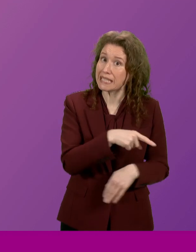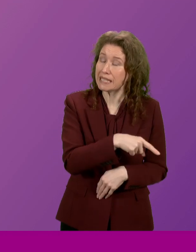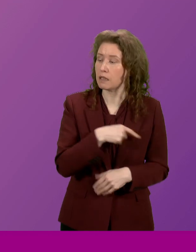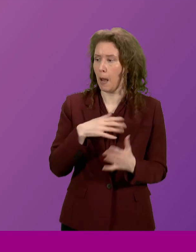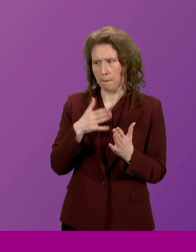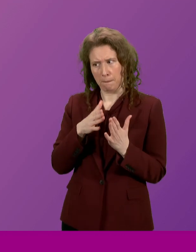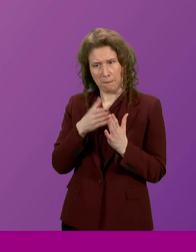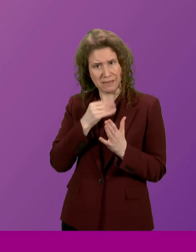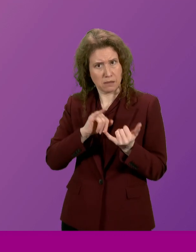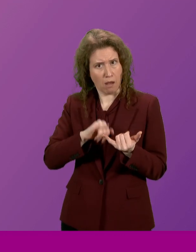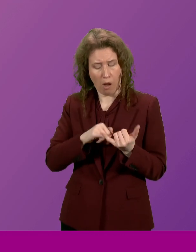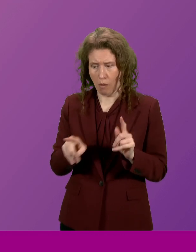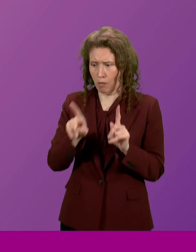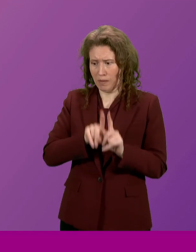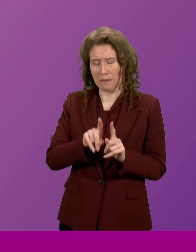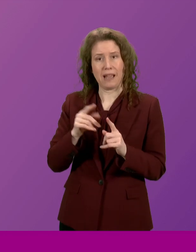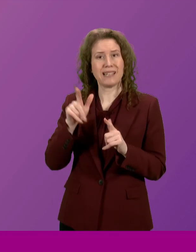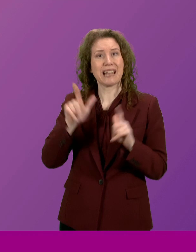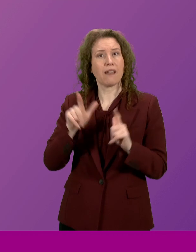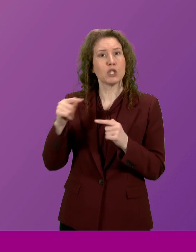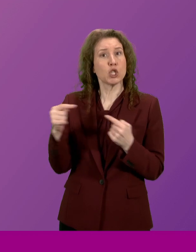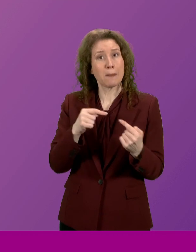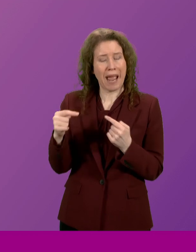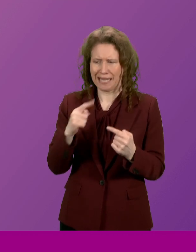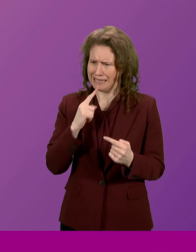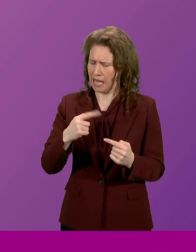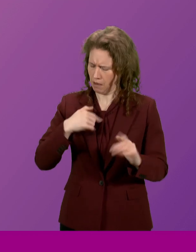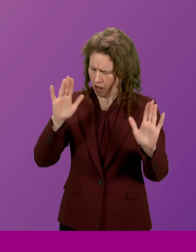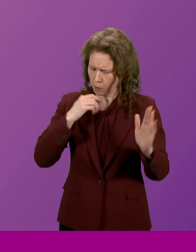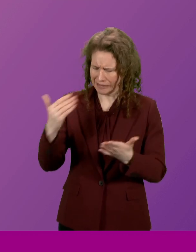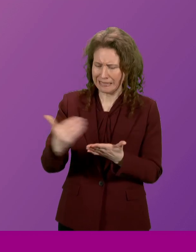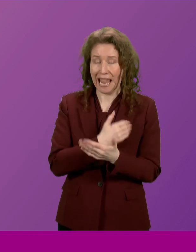beside me in a Scottish television debate and promised that he would save Grangemouth— Members!